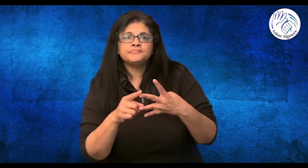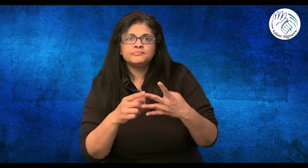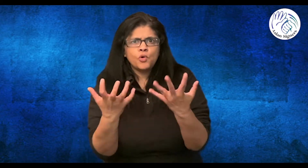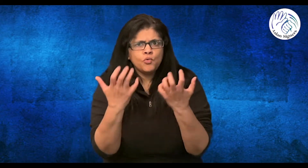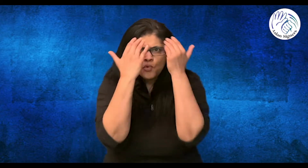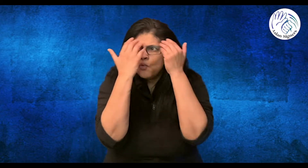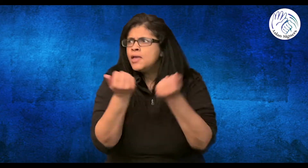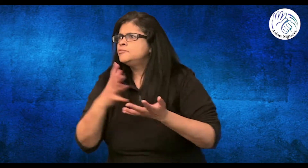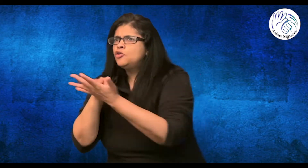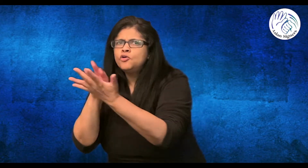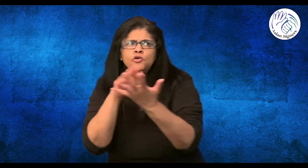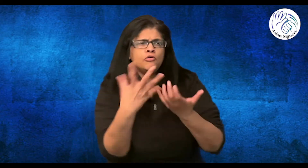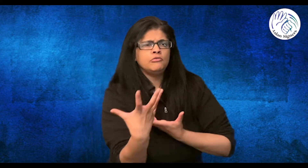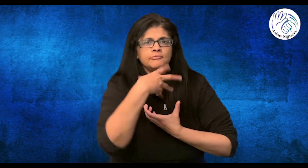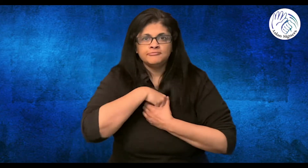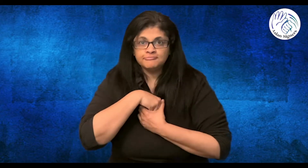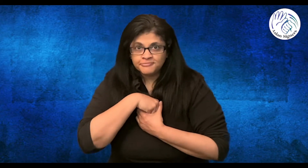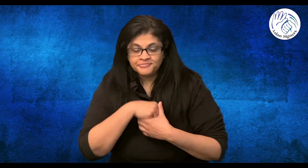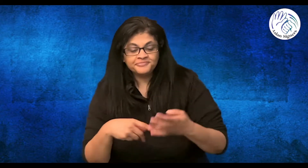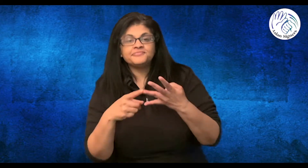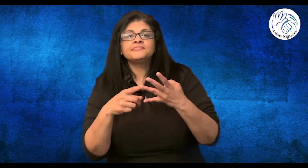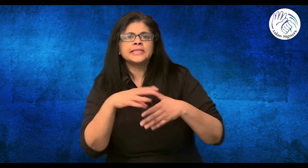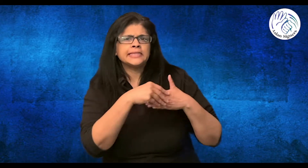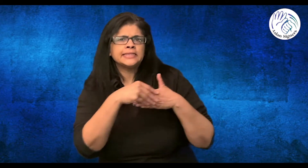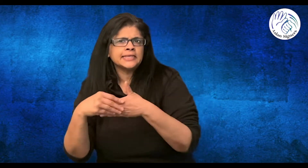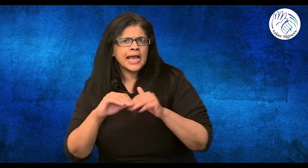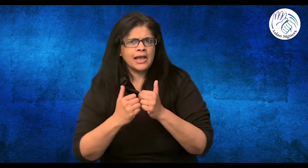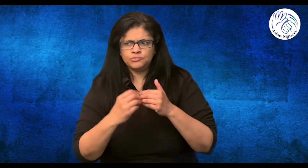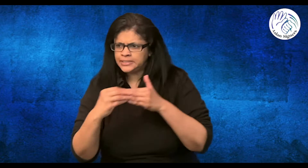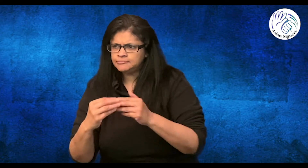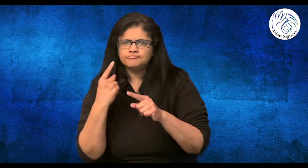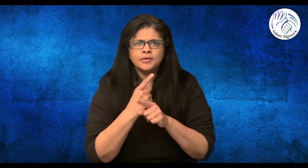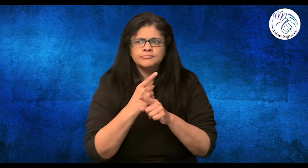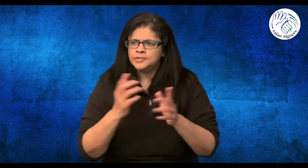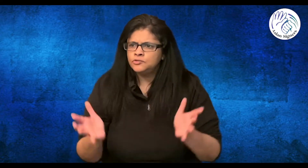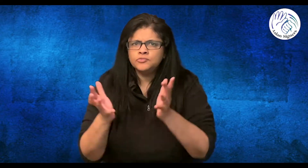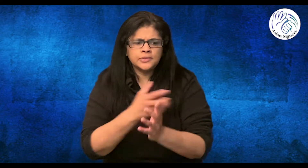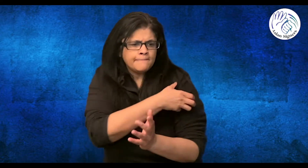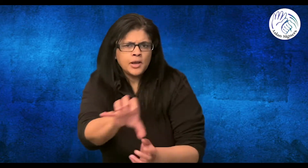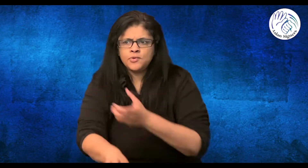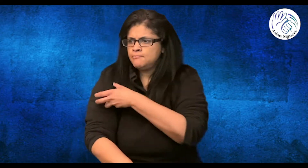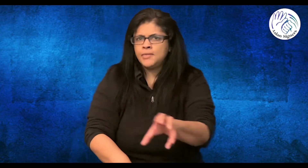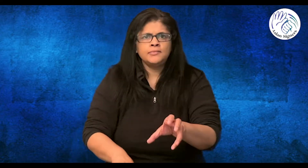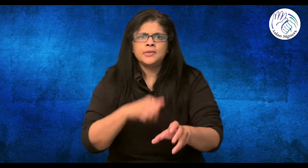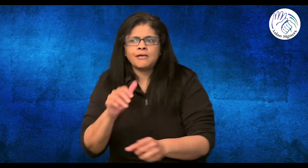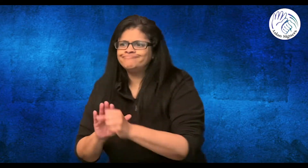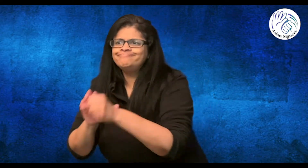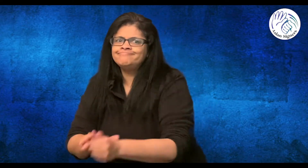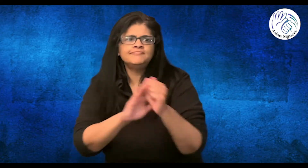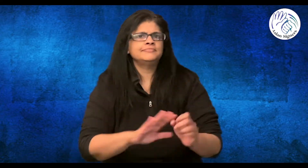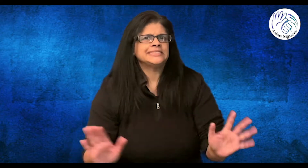Second, be ready to learn! Take everything in! Third, lead appropriately: encourage, empower others, don’t put down others as you lead,